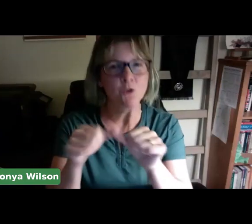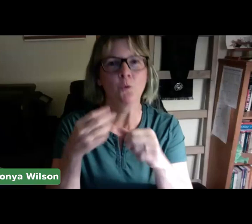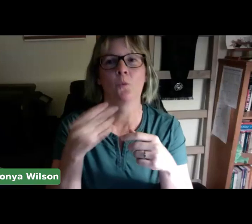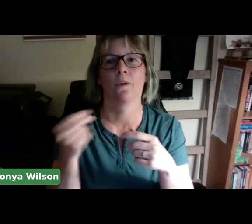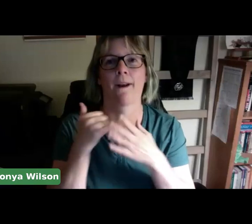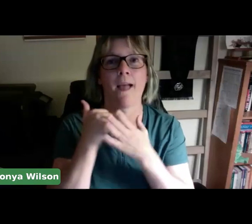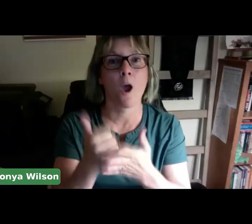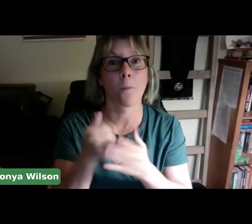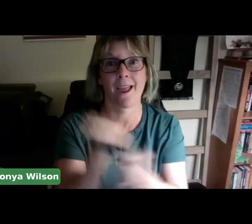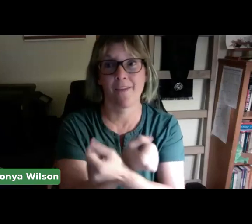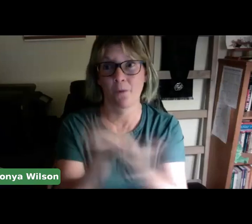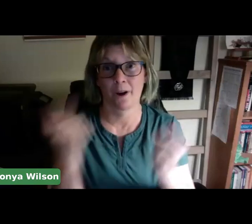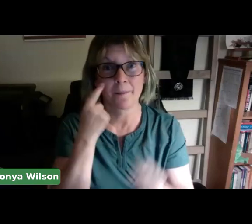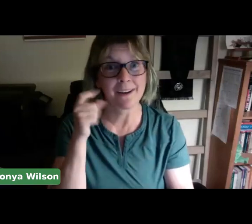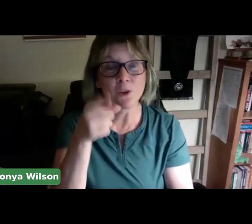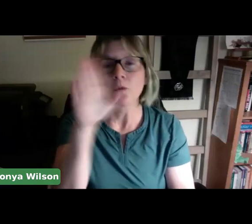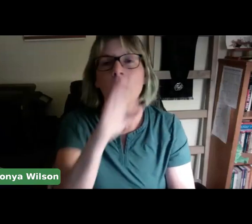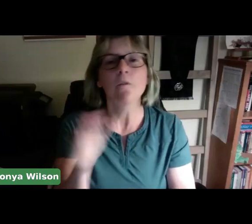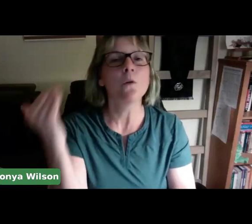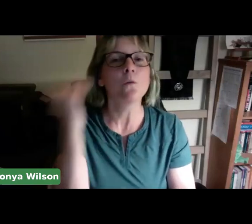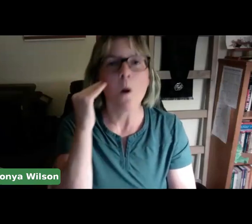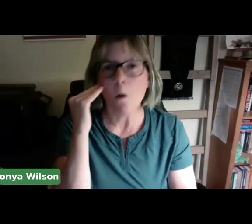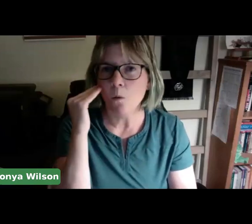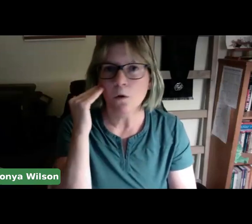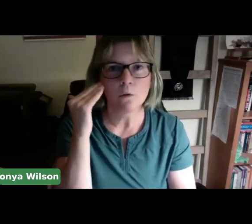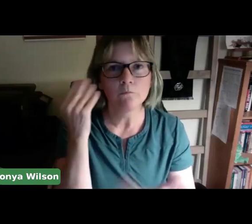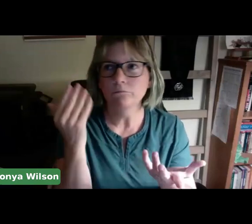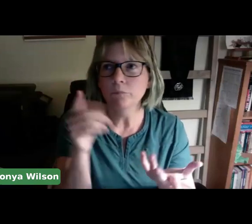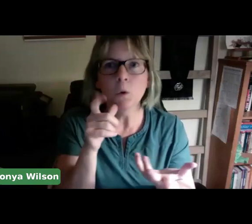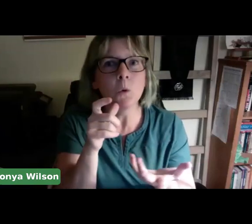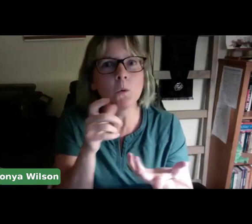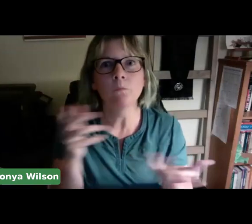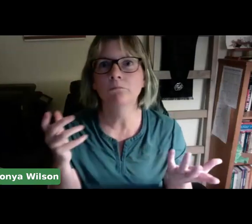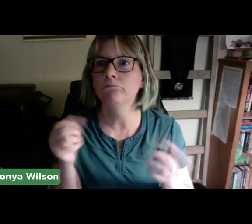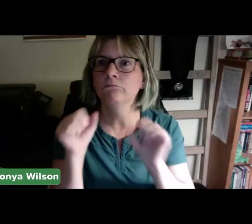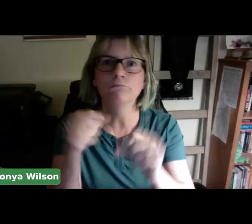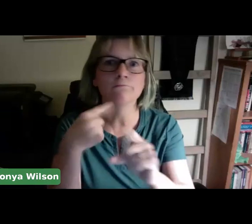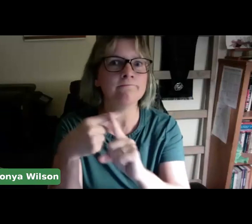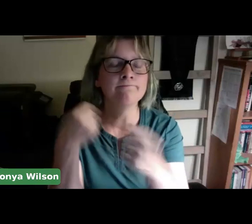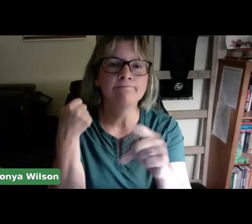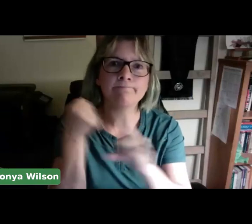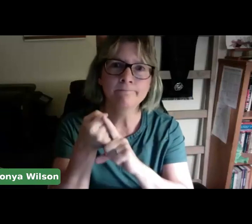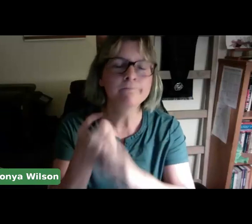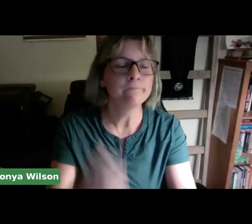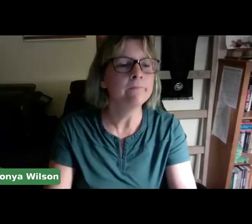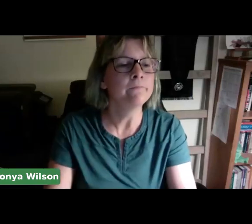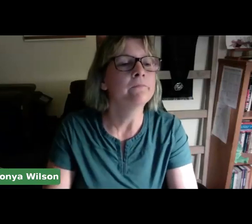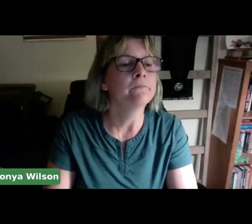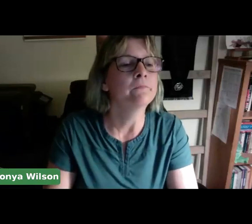And accessibility that can really help everybody because you just never know who might show up who might